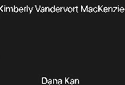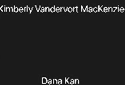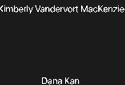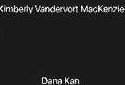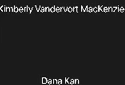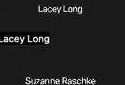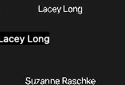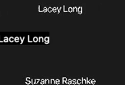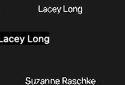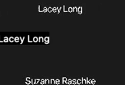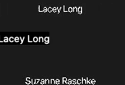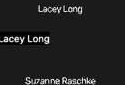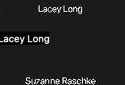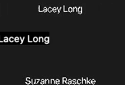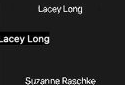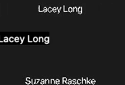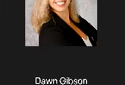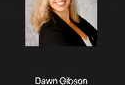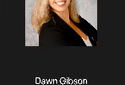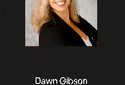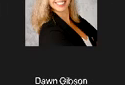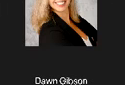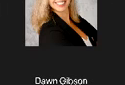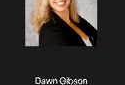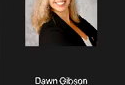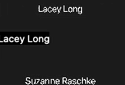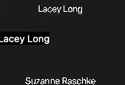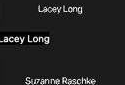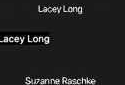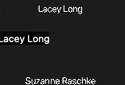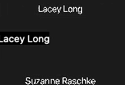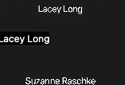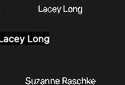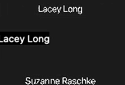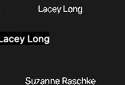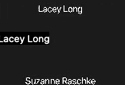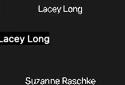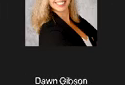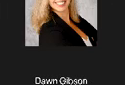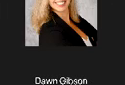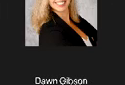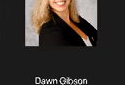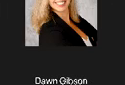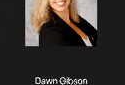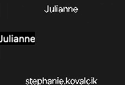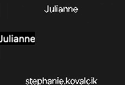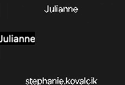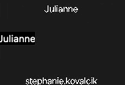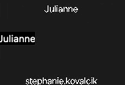we are that children with complex communication needs may also have difficulties with ambulation